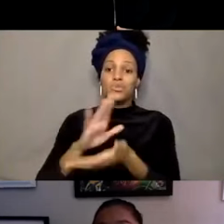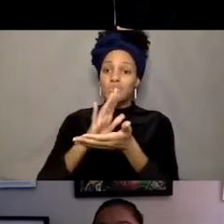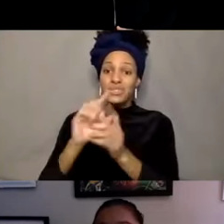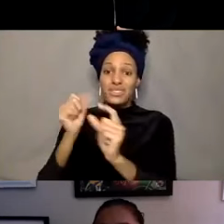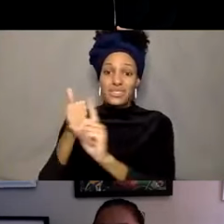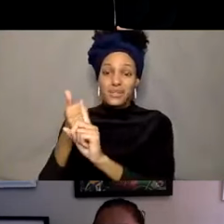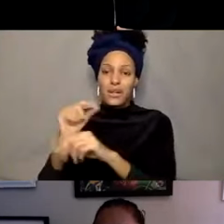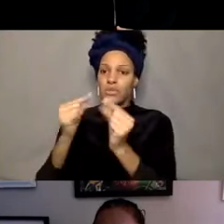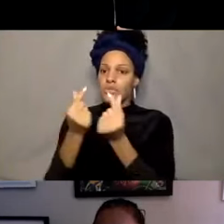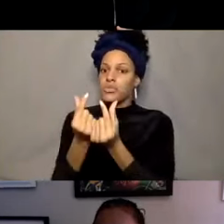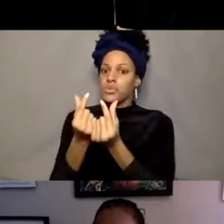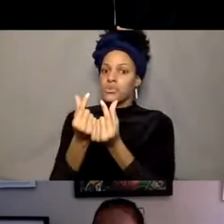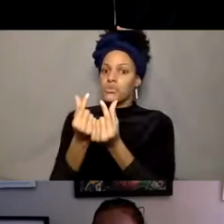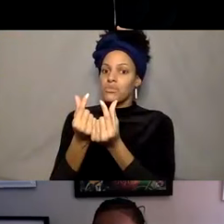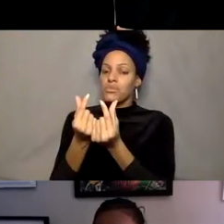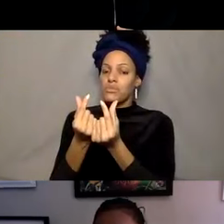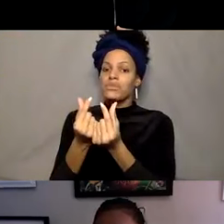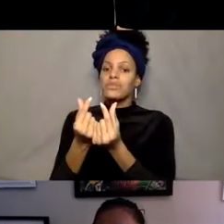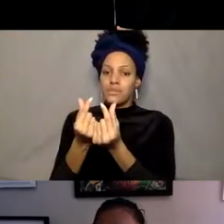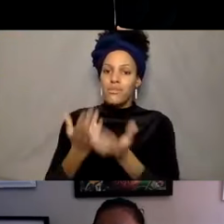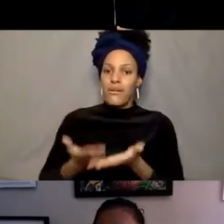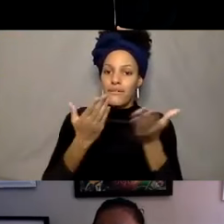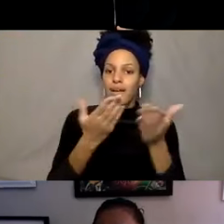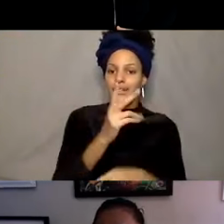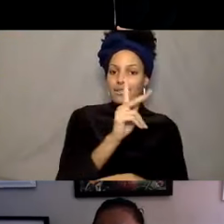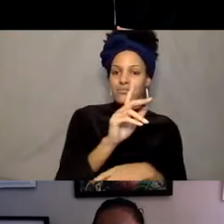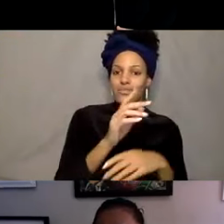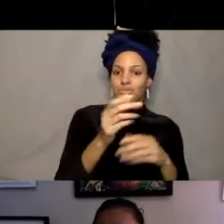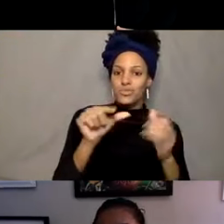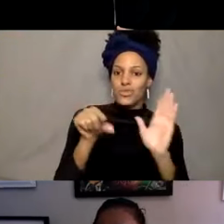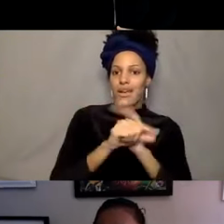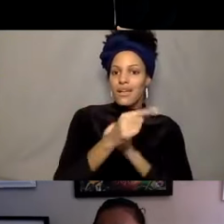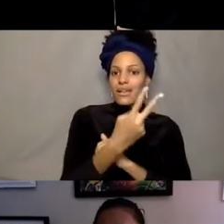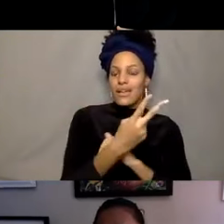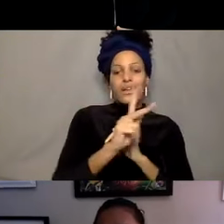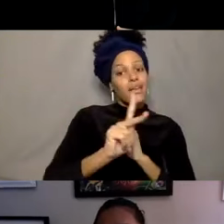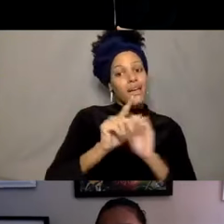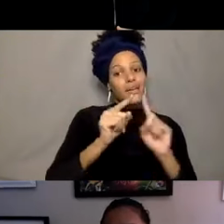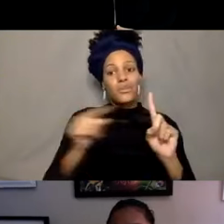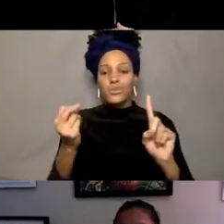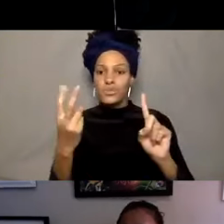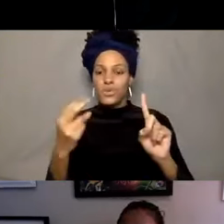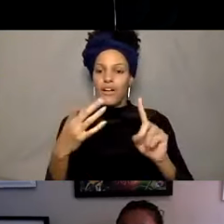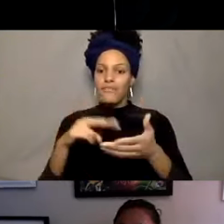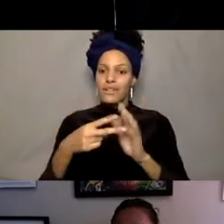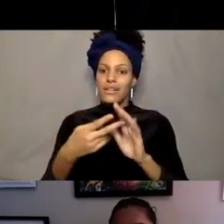Schools or group/organizations providing K through 12 education that meets state education requirements